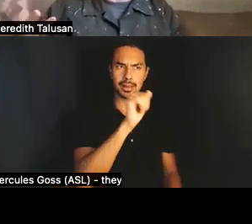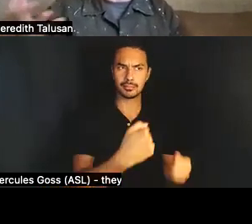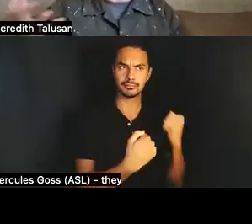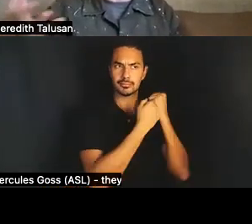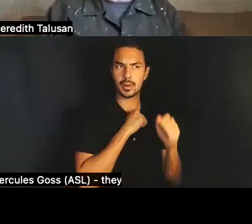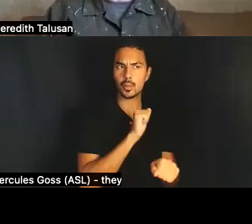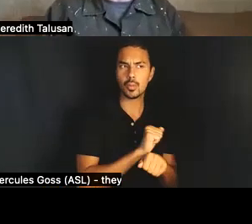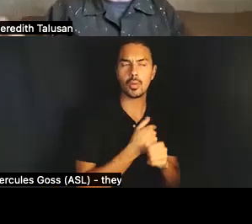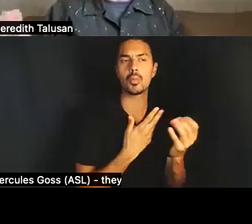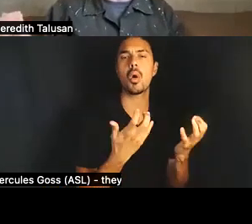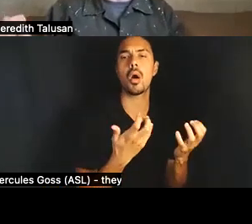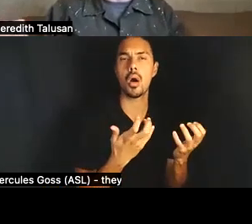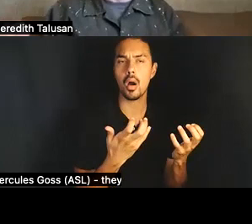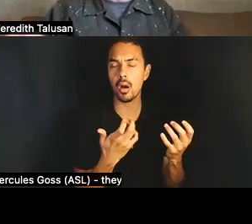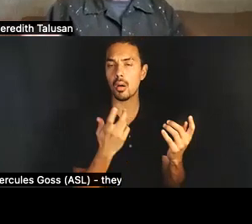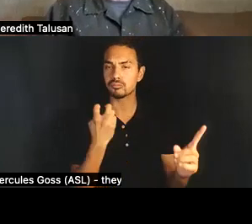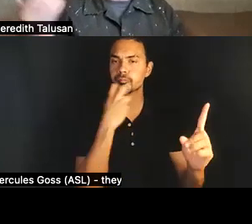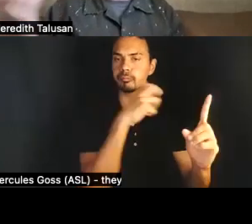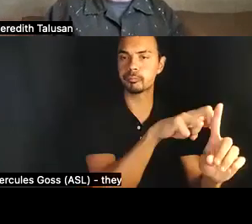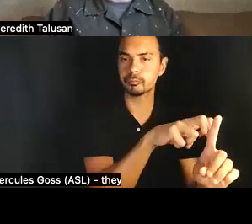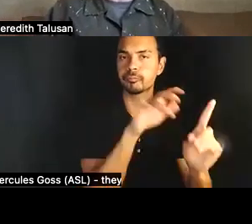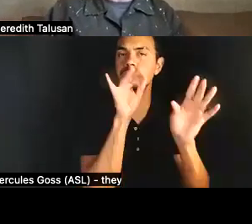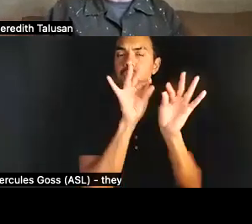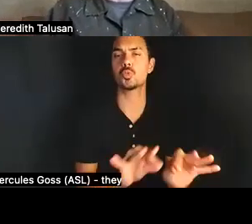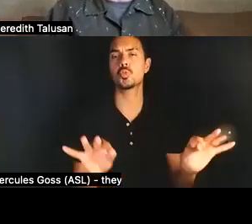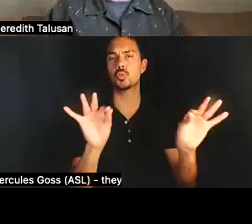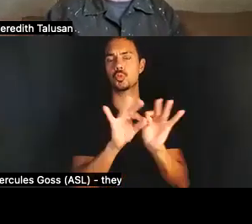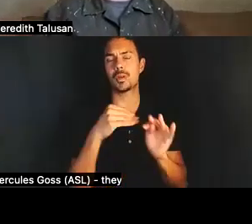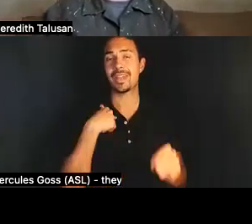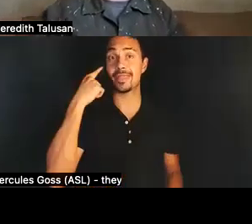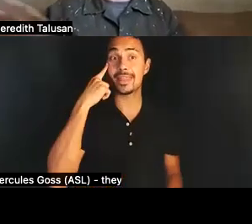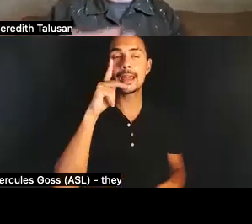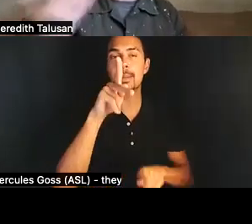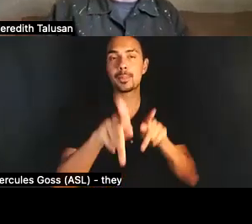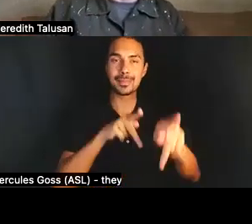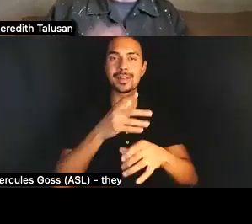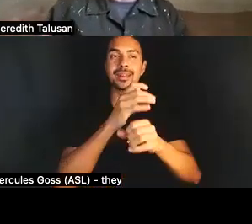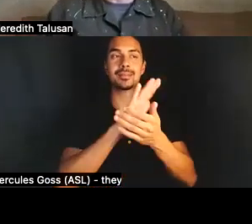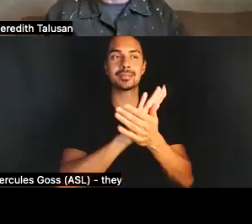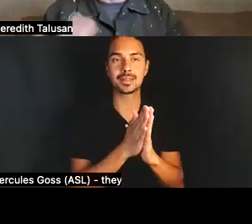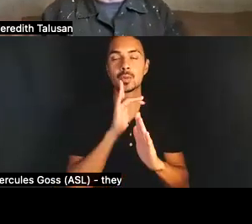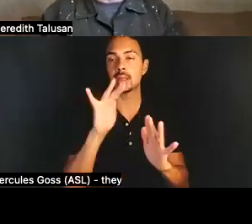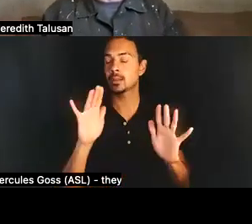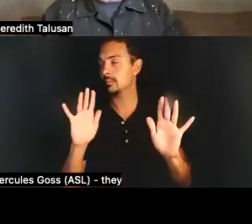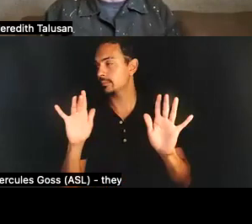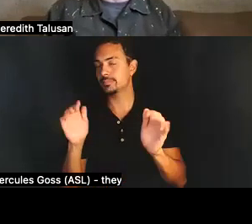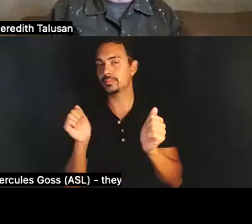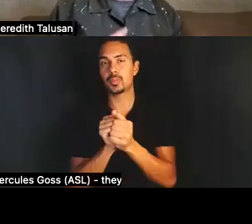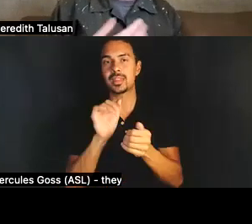and it can be helpful to your work. That is important because a lot of times people get